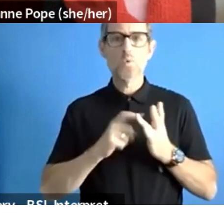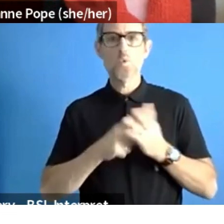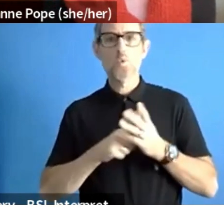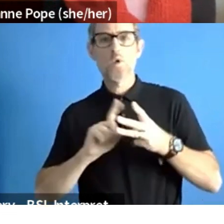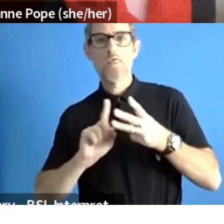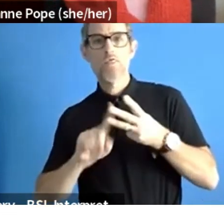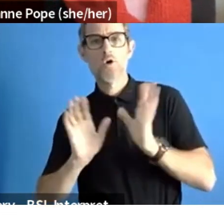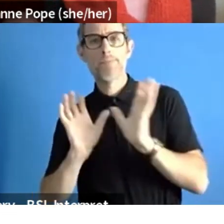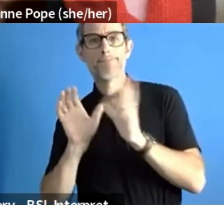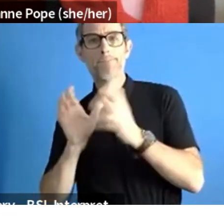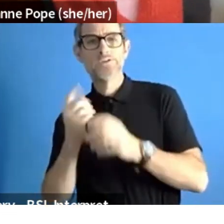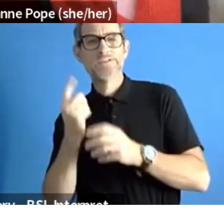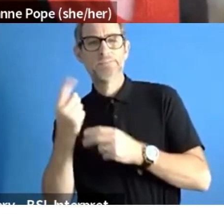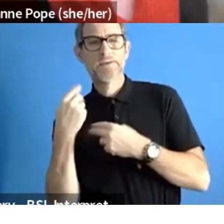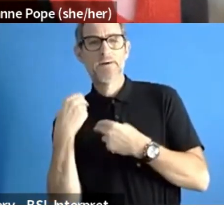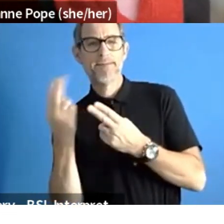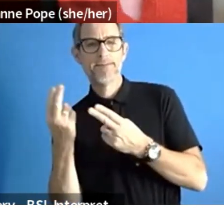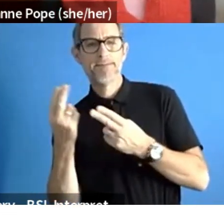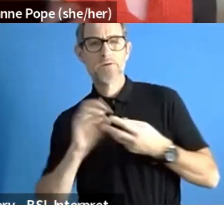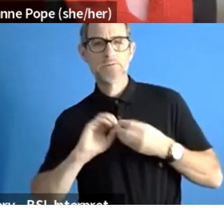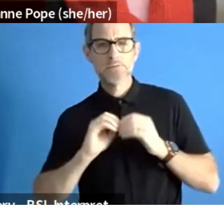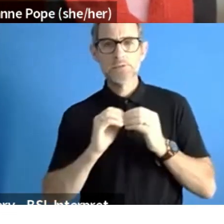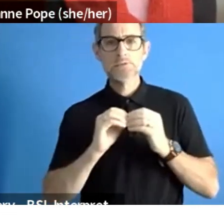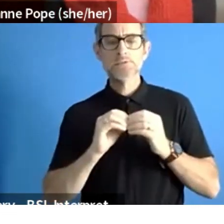developing your digital tool s who can also support you but starting with the